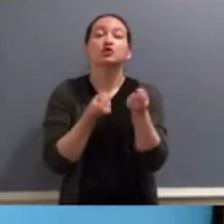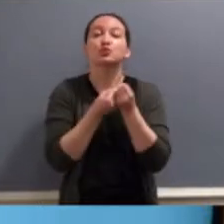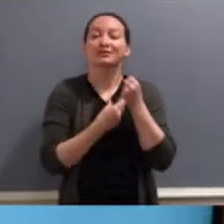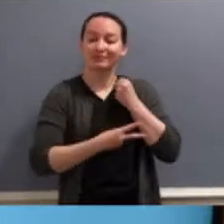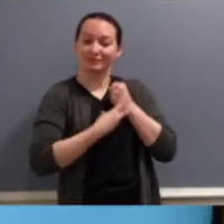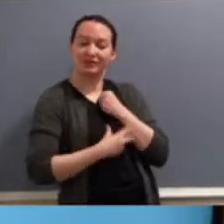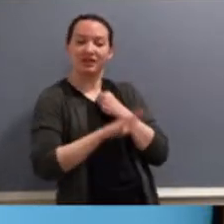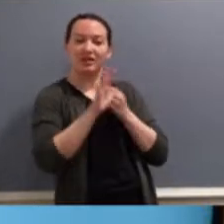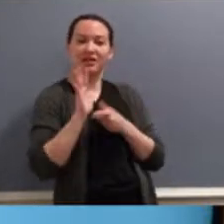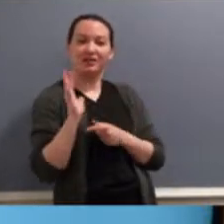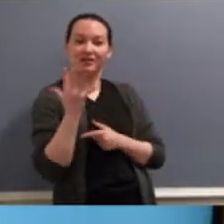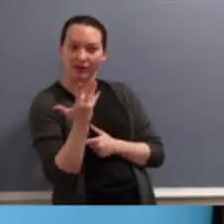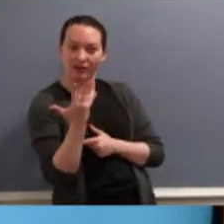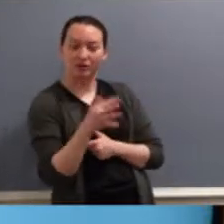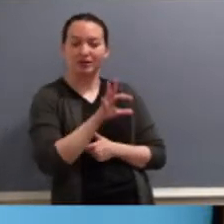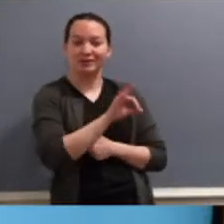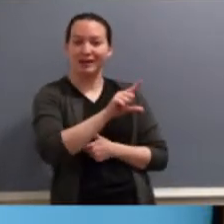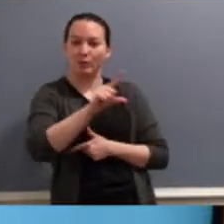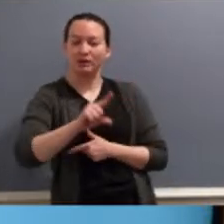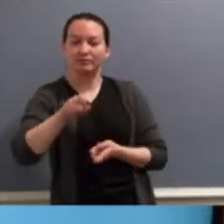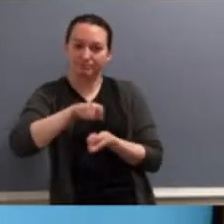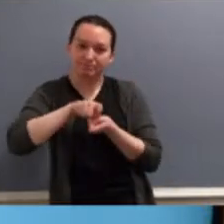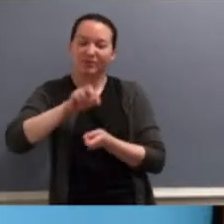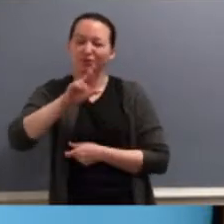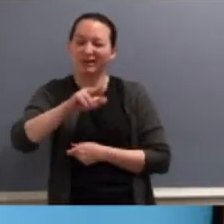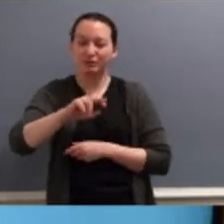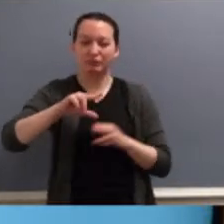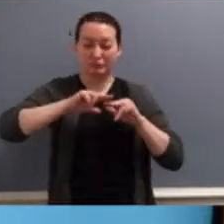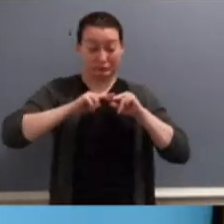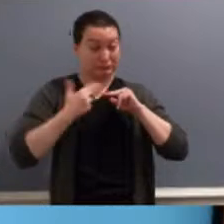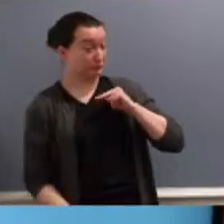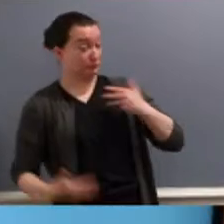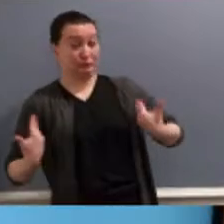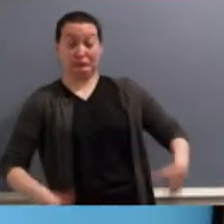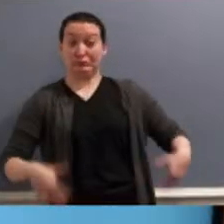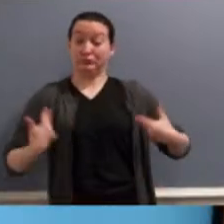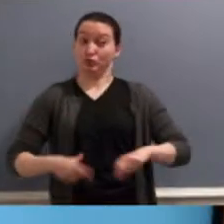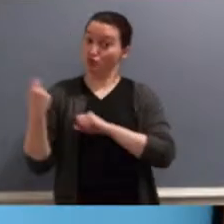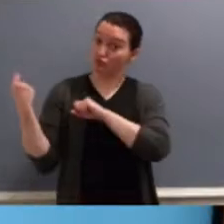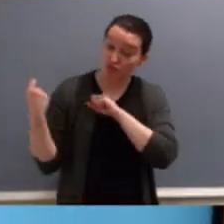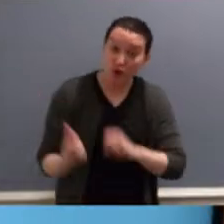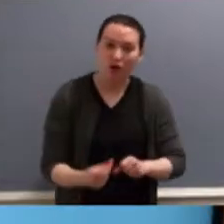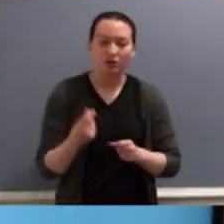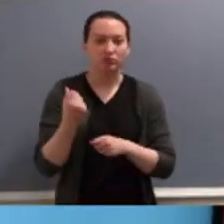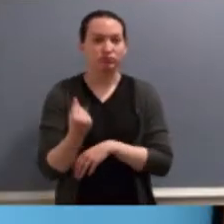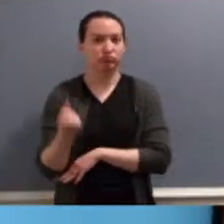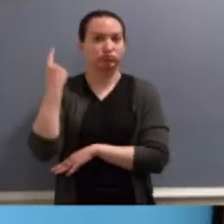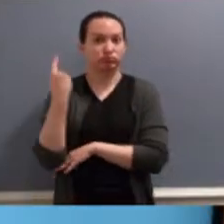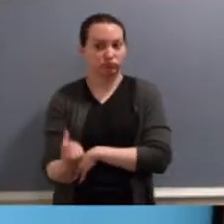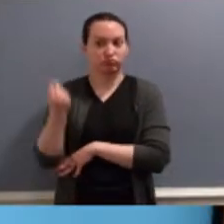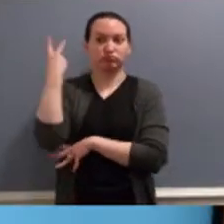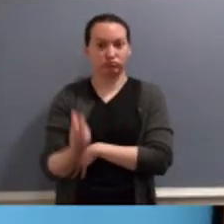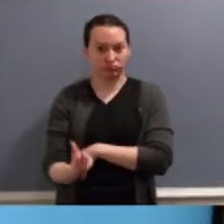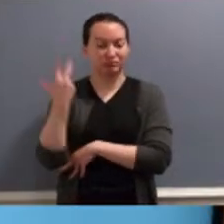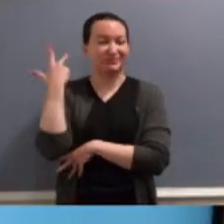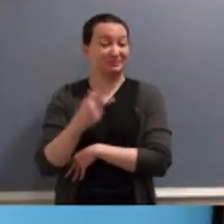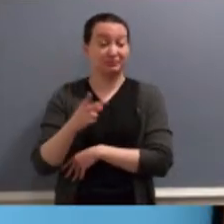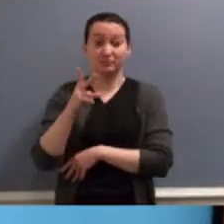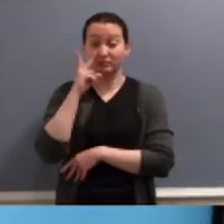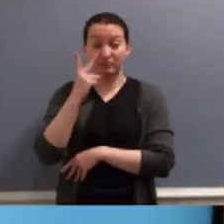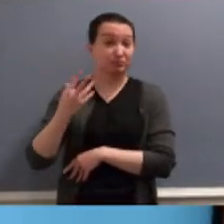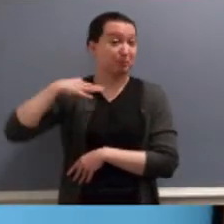a 5.911 detail rate which is down significantly from years past which is a of significant benefit